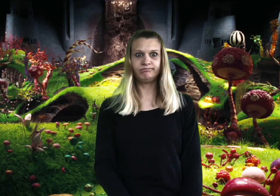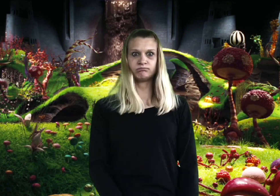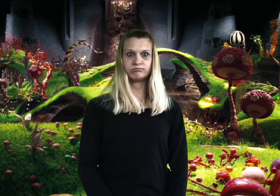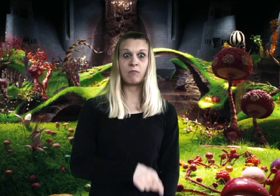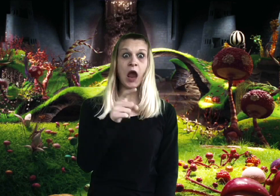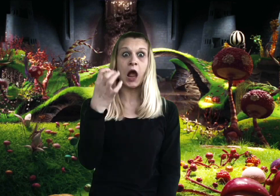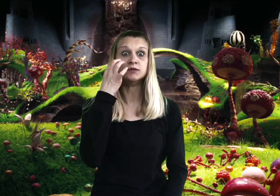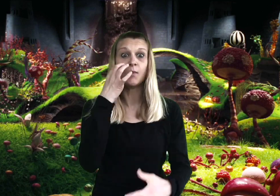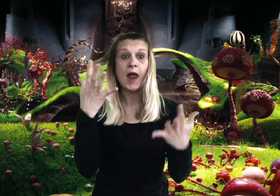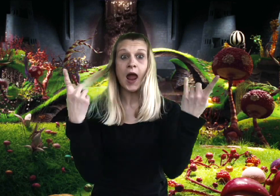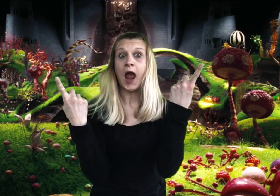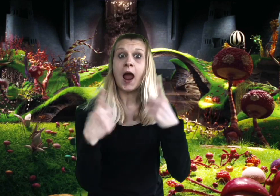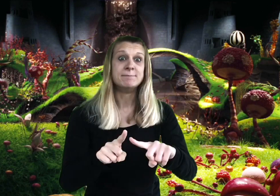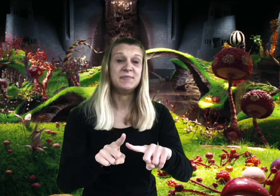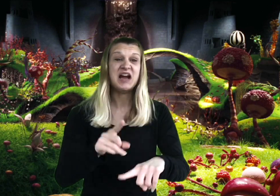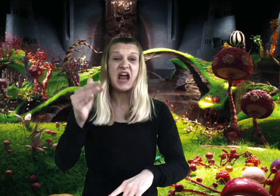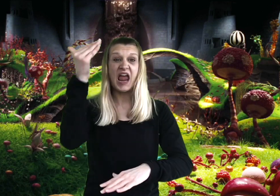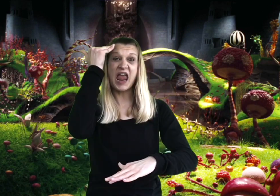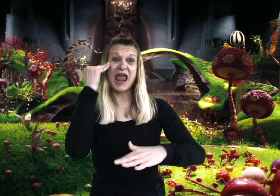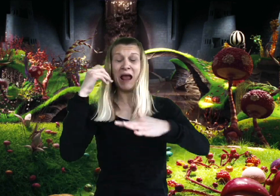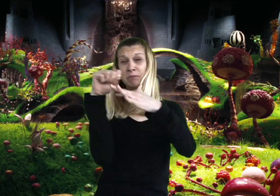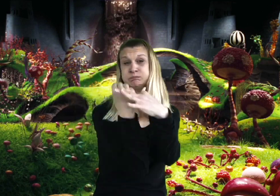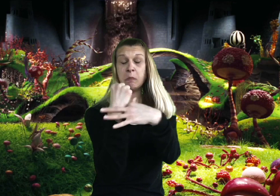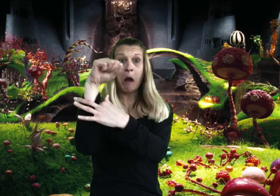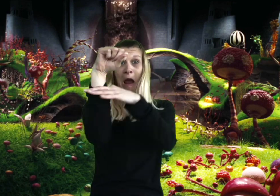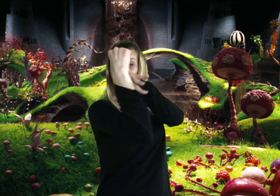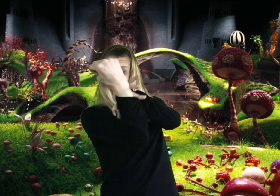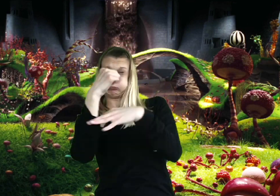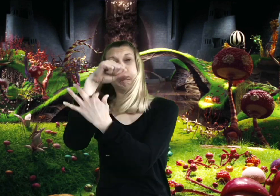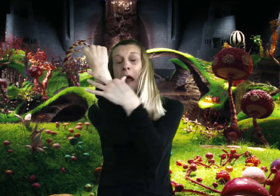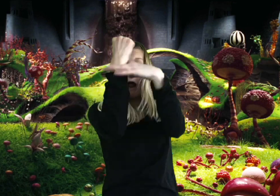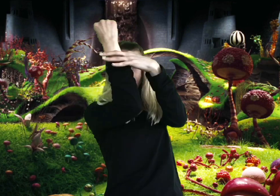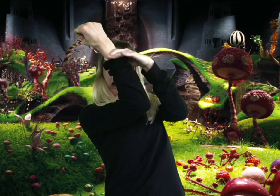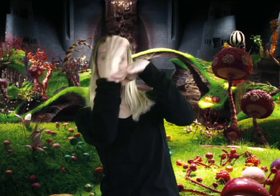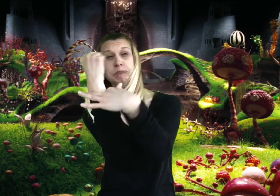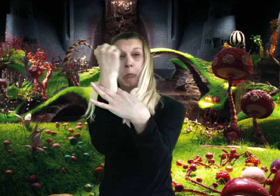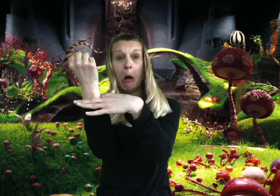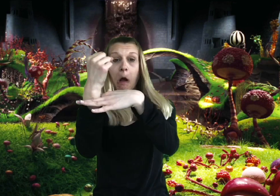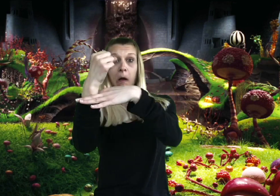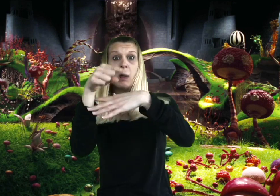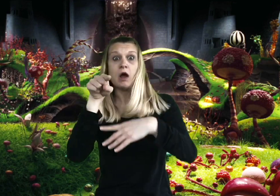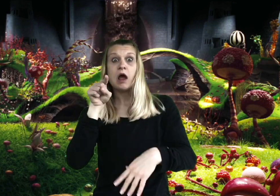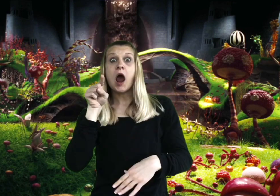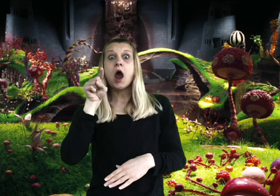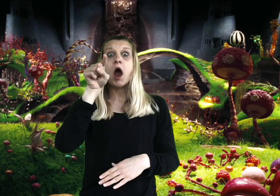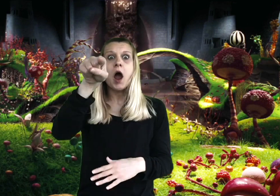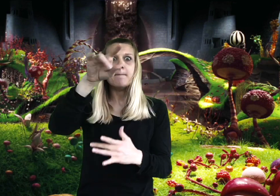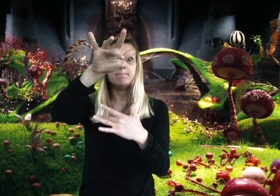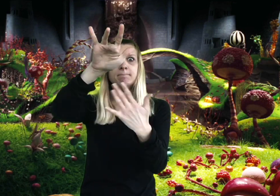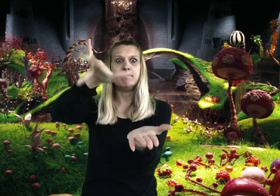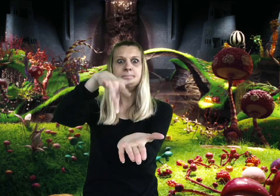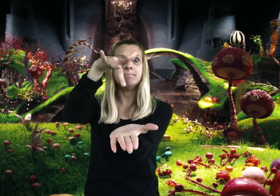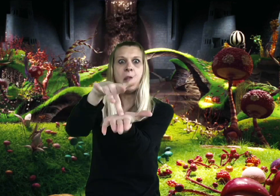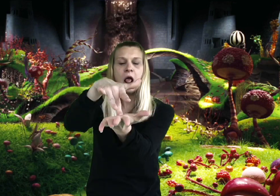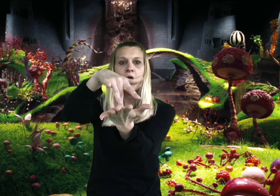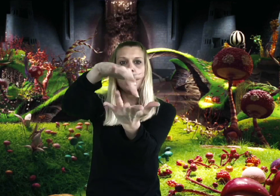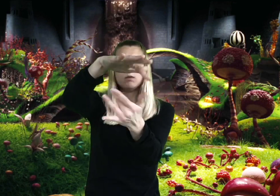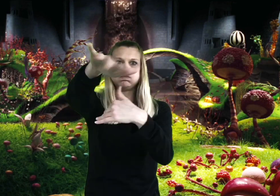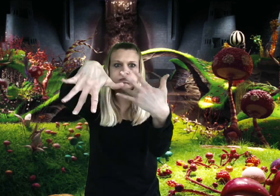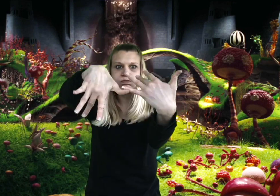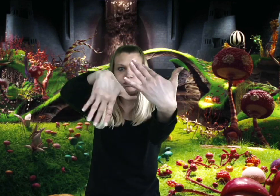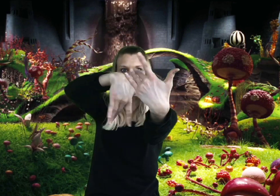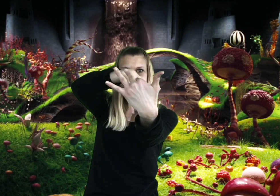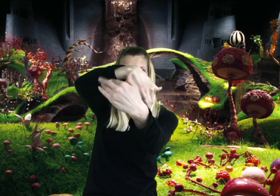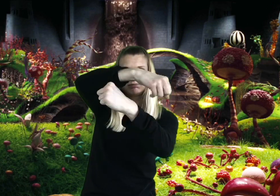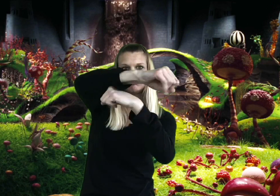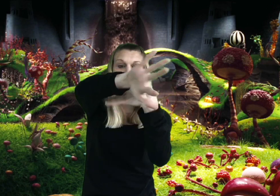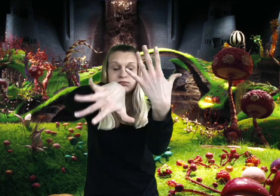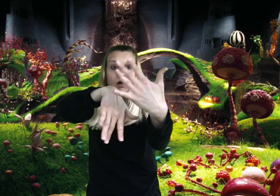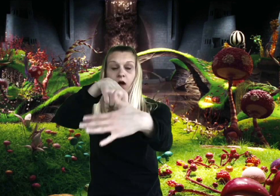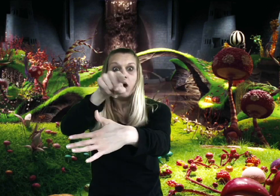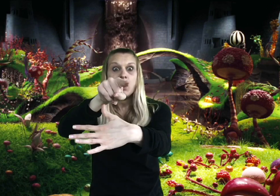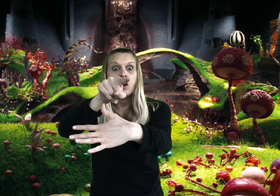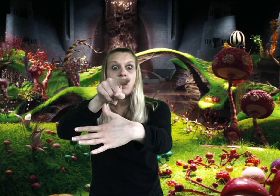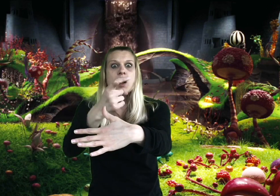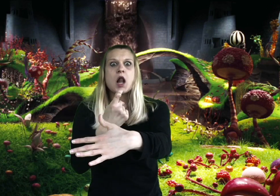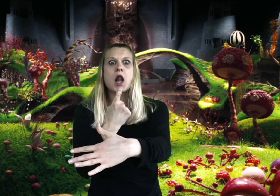But while he was doing this, the wretched boy was being sucked closer and closer towards